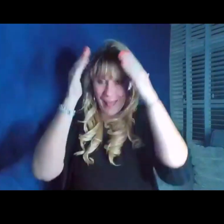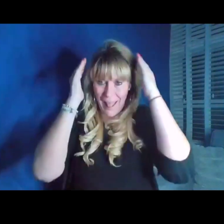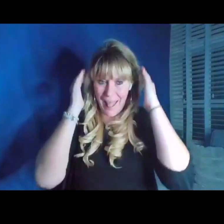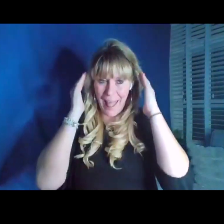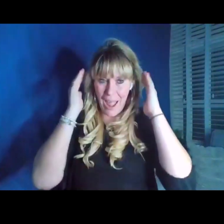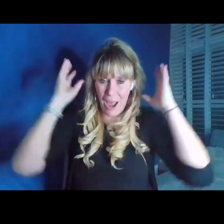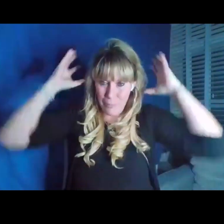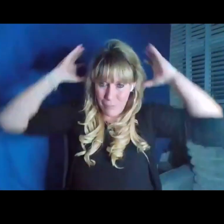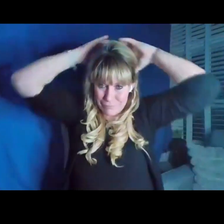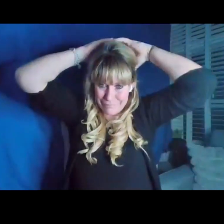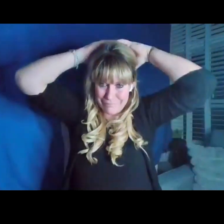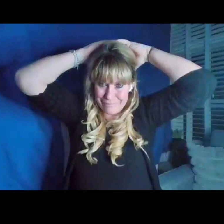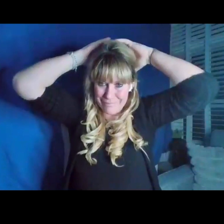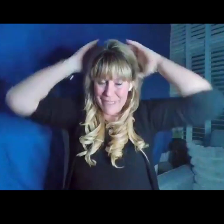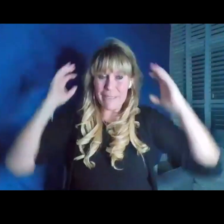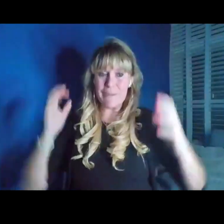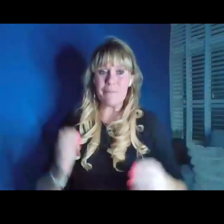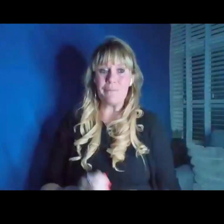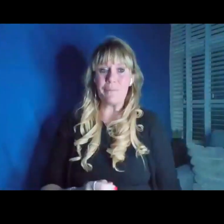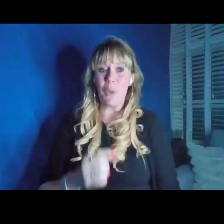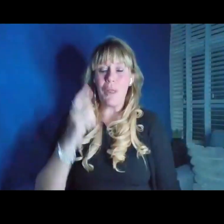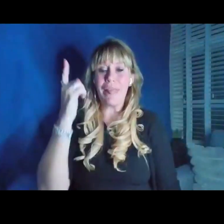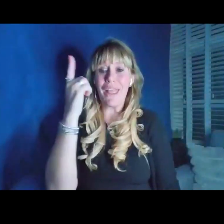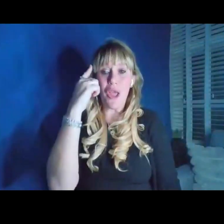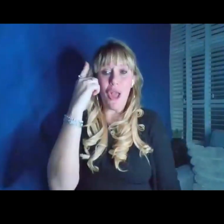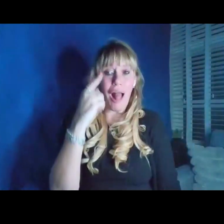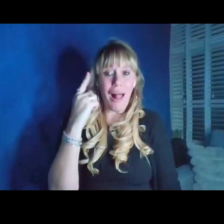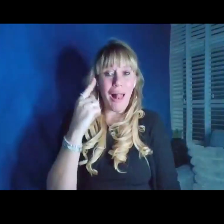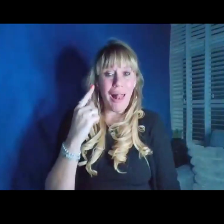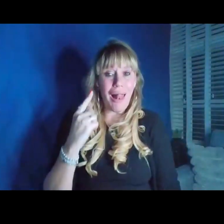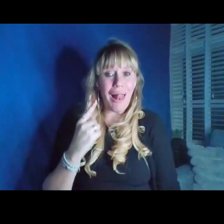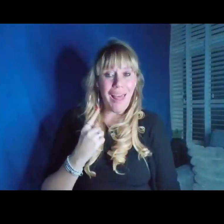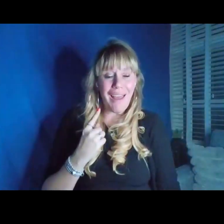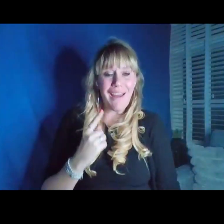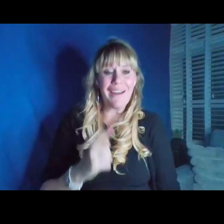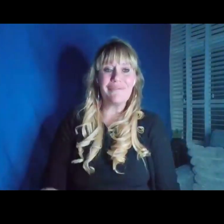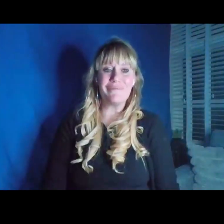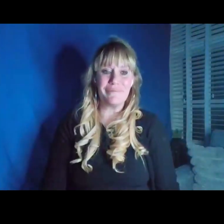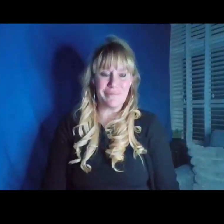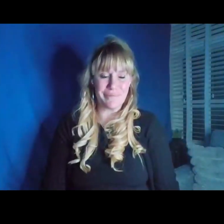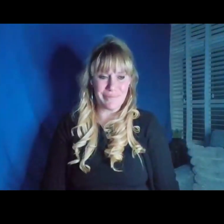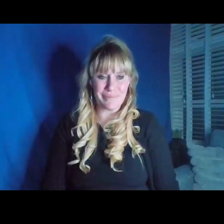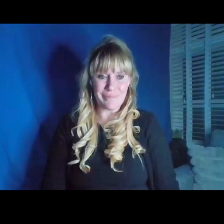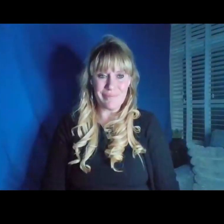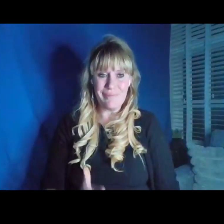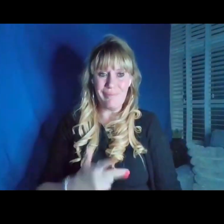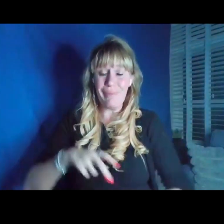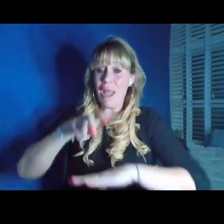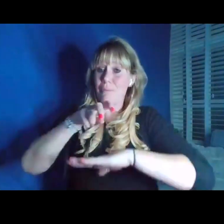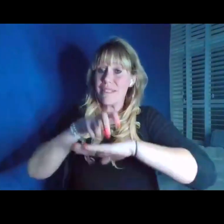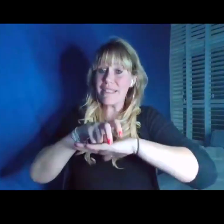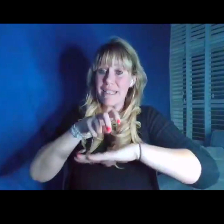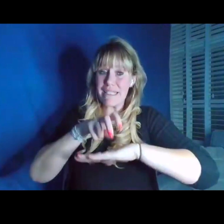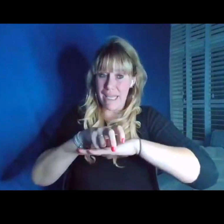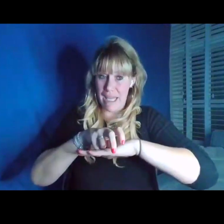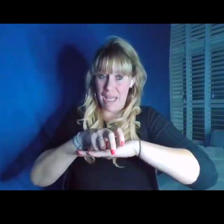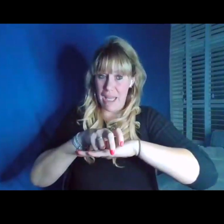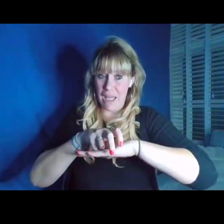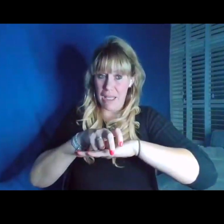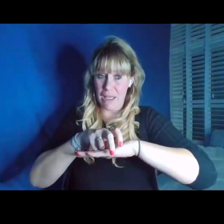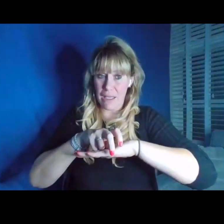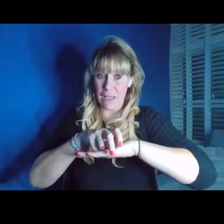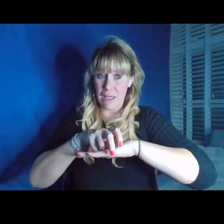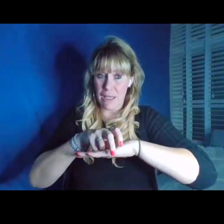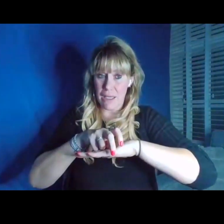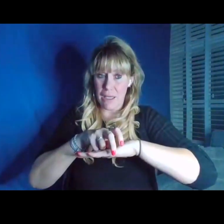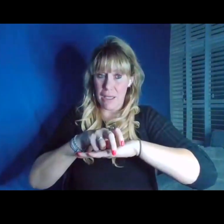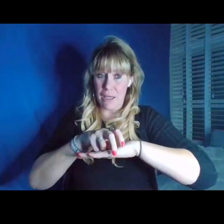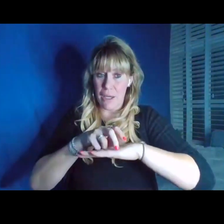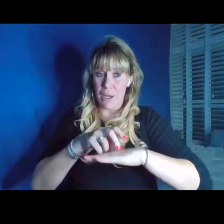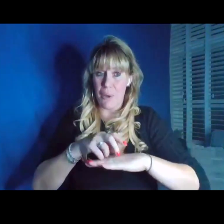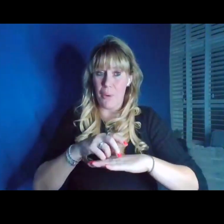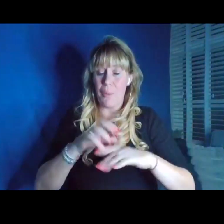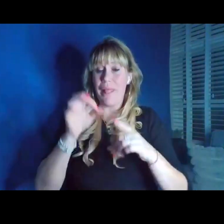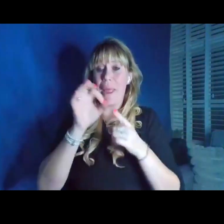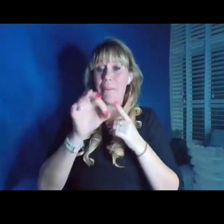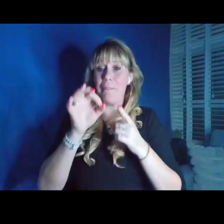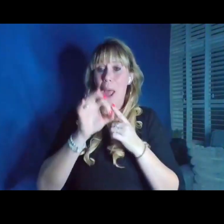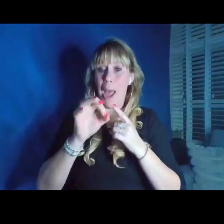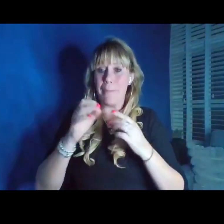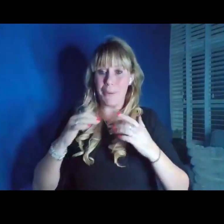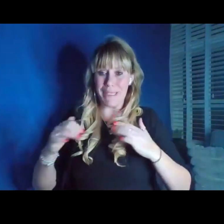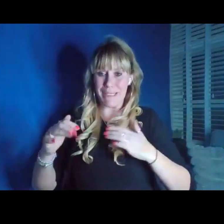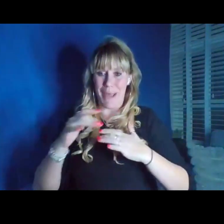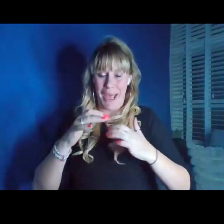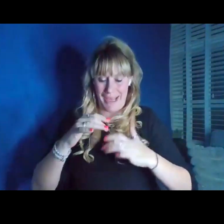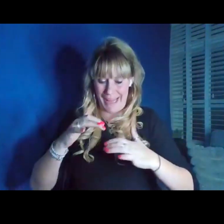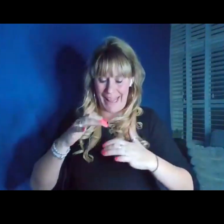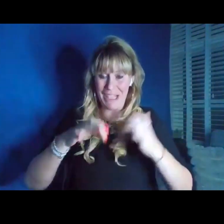and so when I do get an opportunity it makes